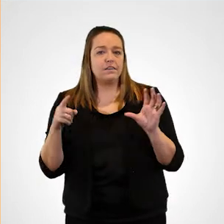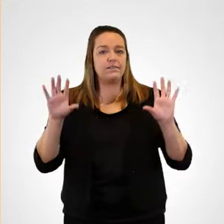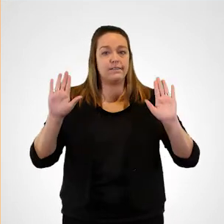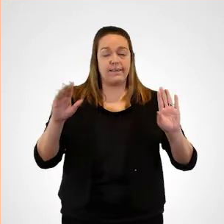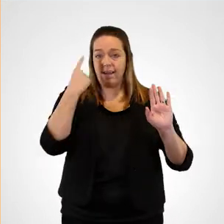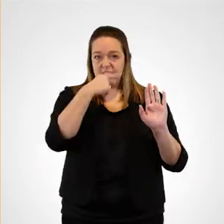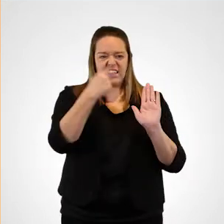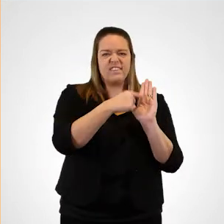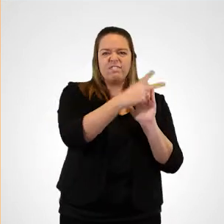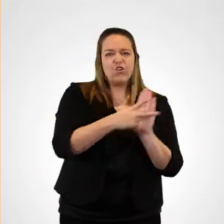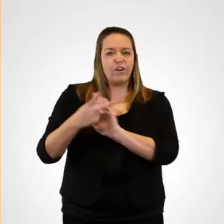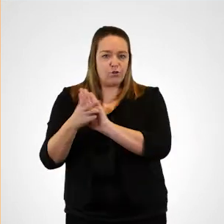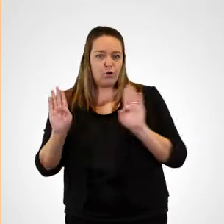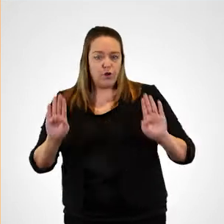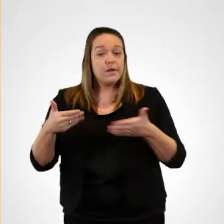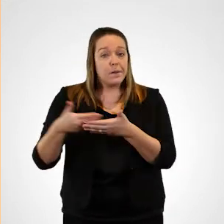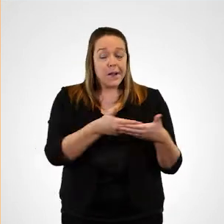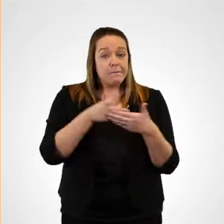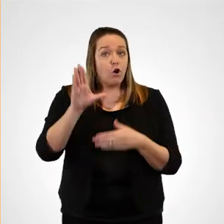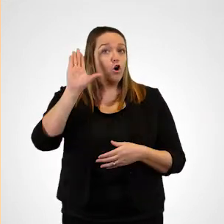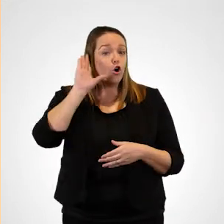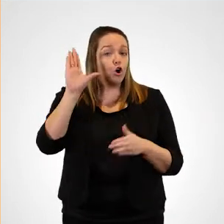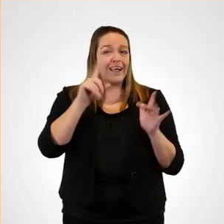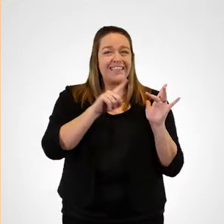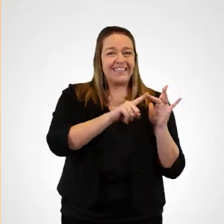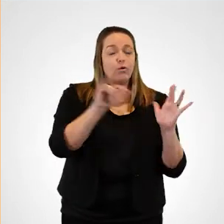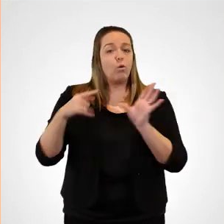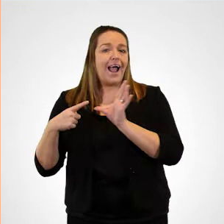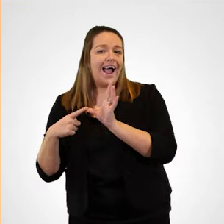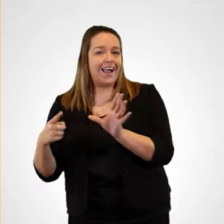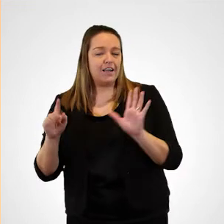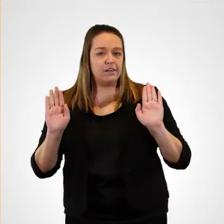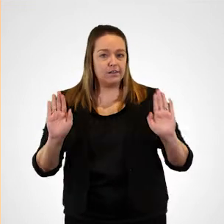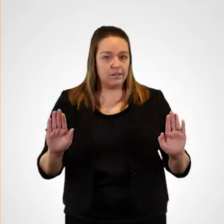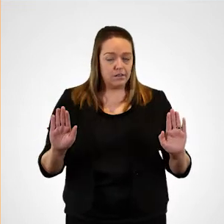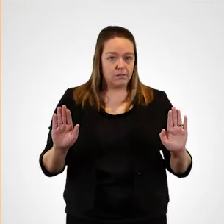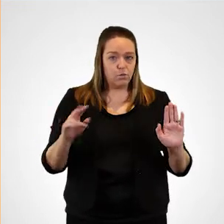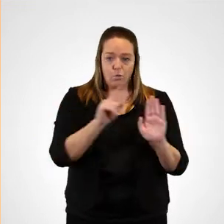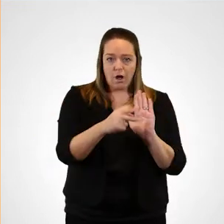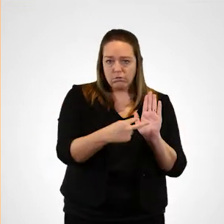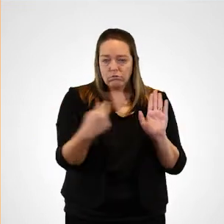Then babies heard either "i" or "a" and what the researchers did